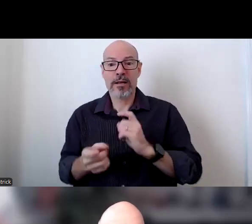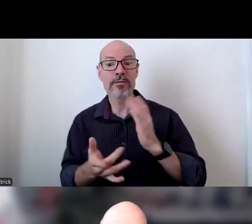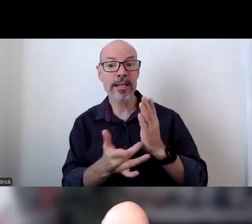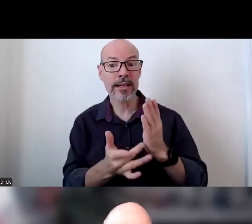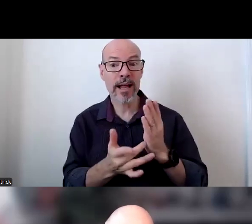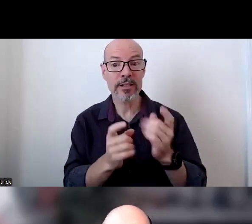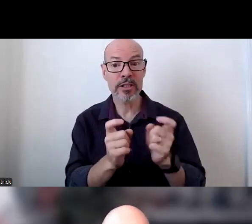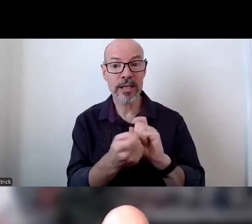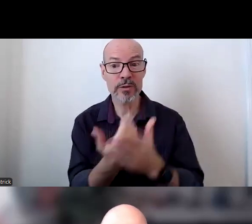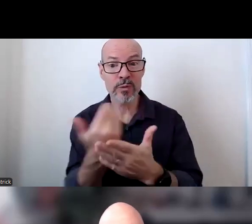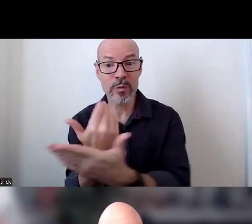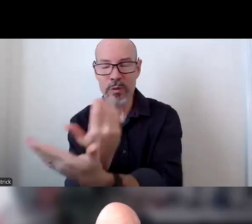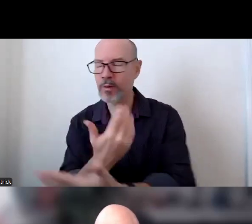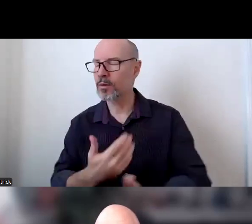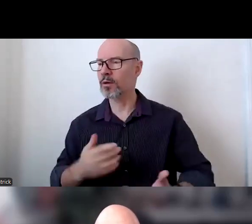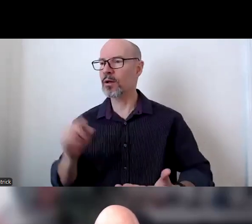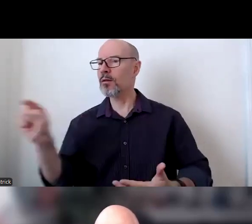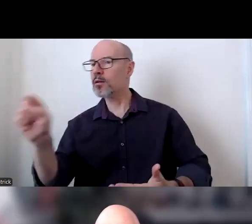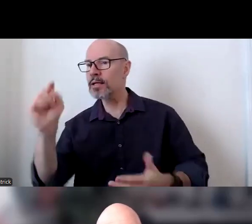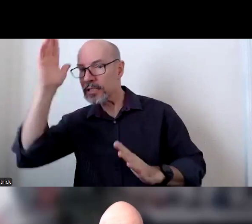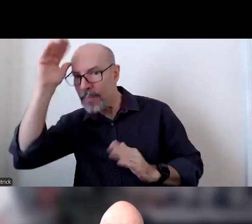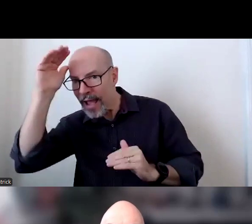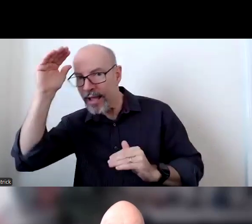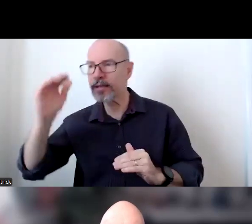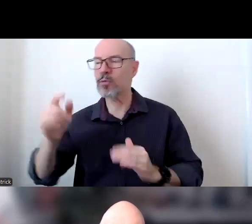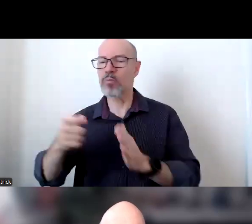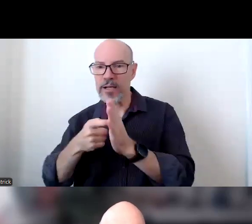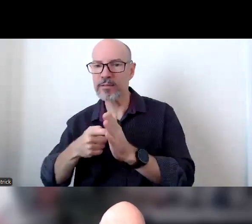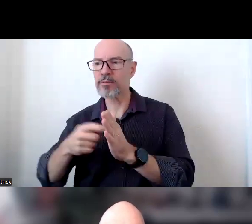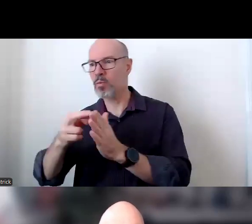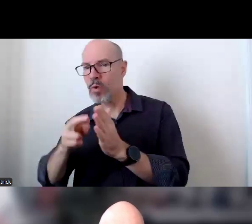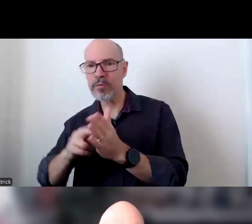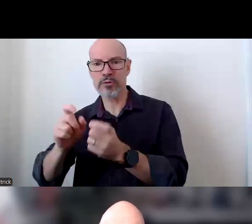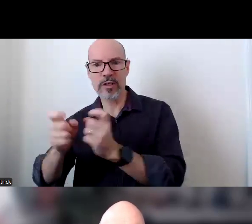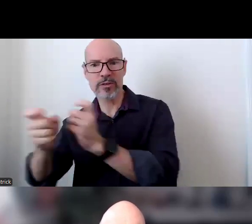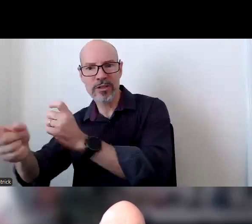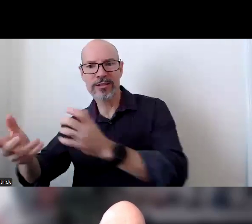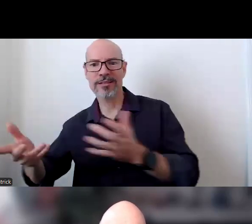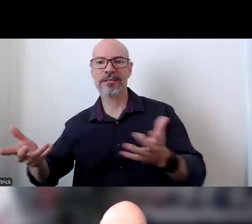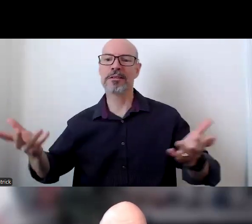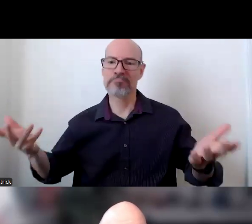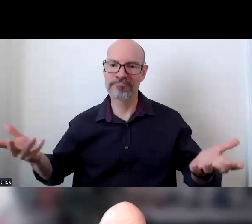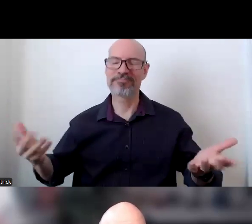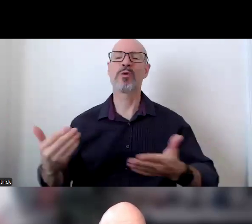The technology changes. The expectations change. The regulations change. So there is always something